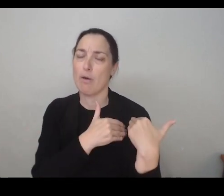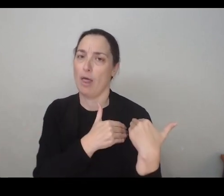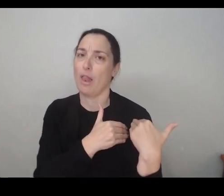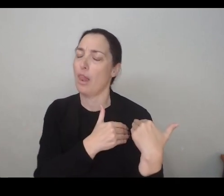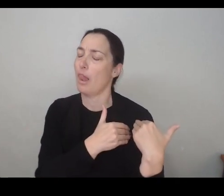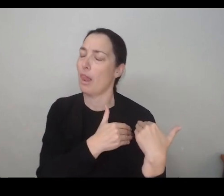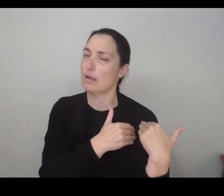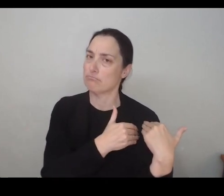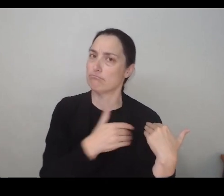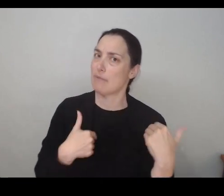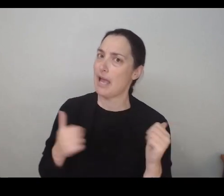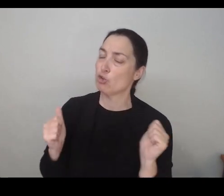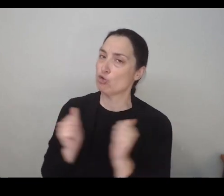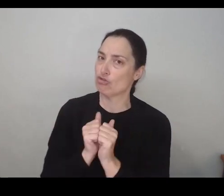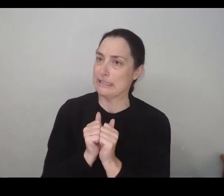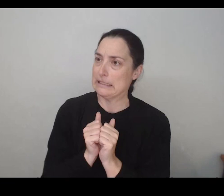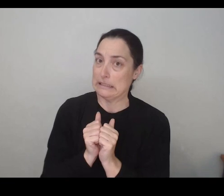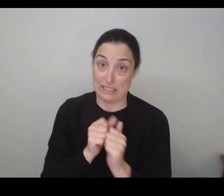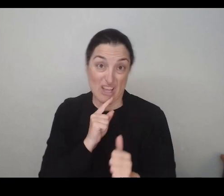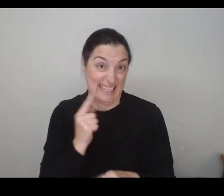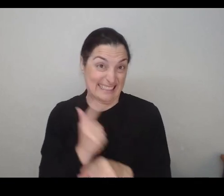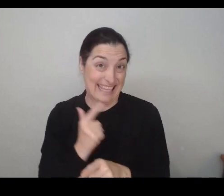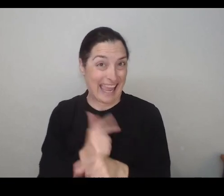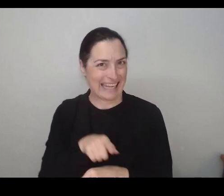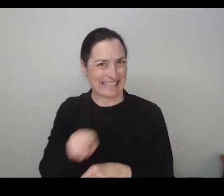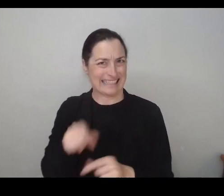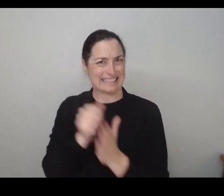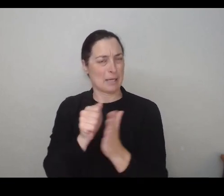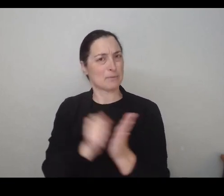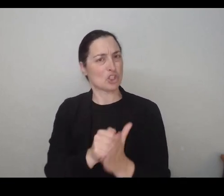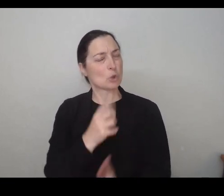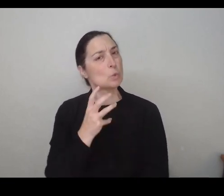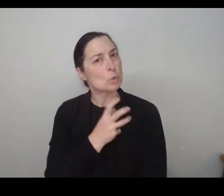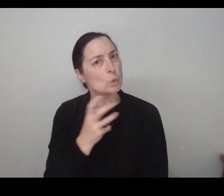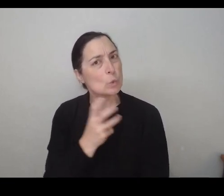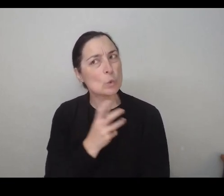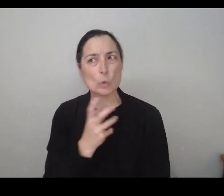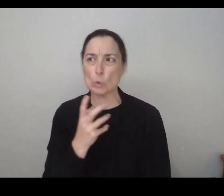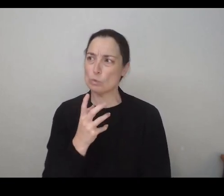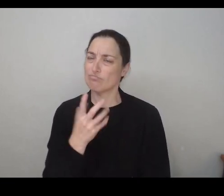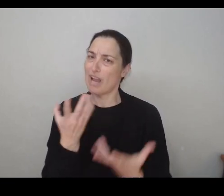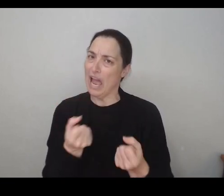because, as I said, it's a polemic subject and it's very courageous to talk about all that.